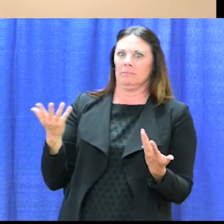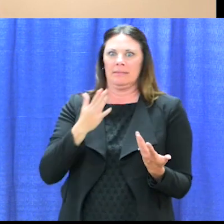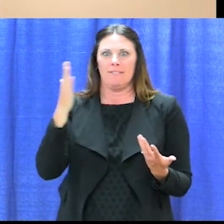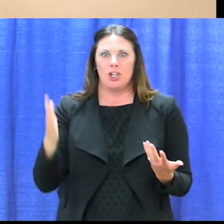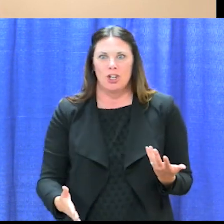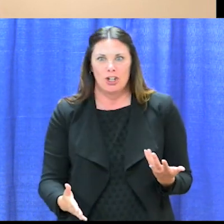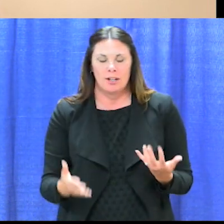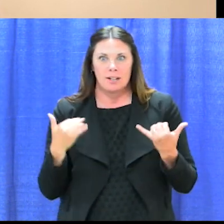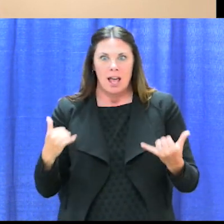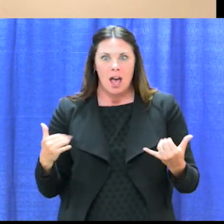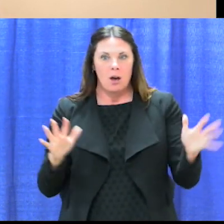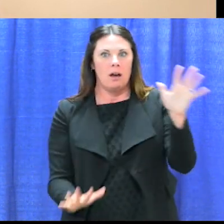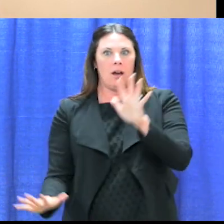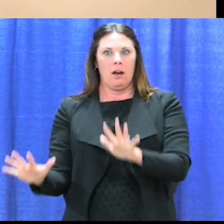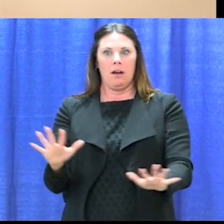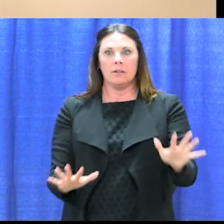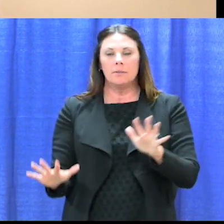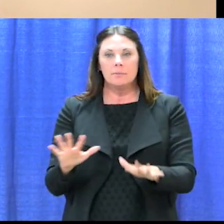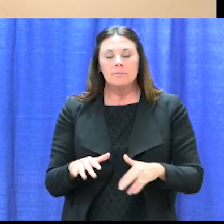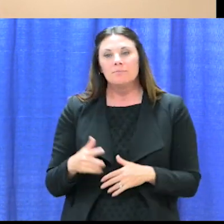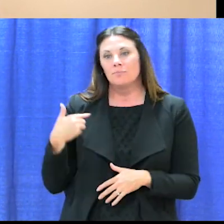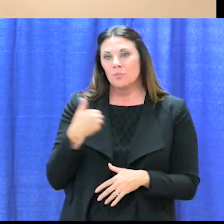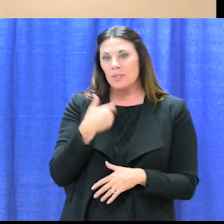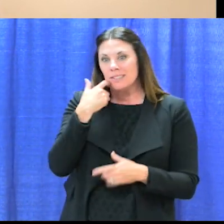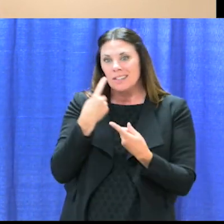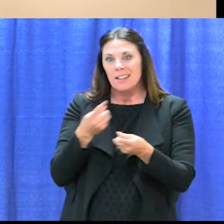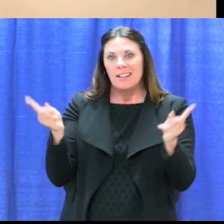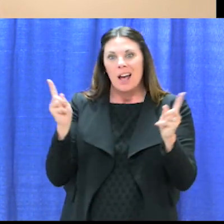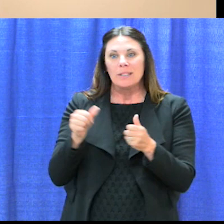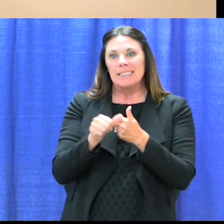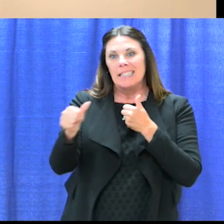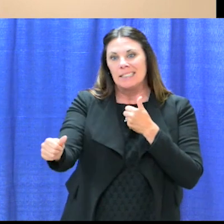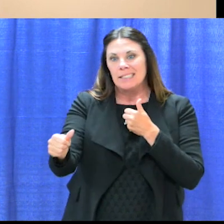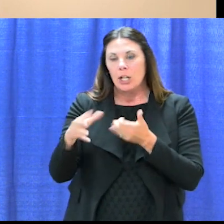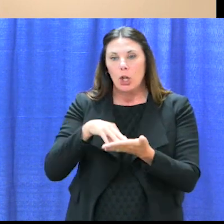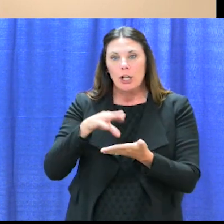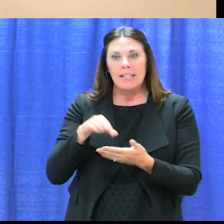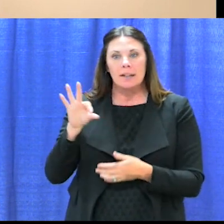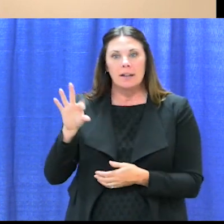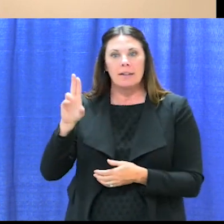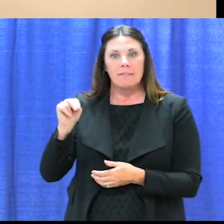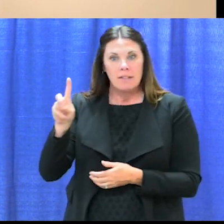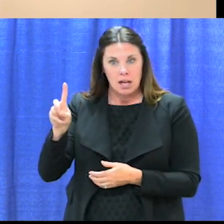Right so we wouldn't announce our distance learning fund and family connections fund